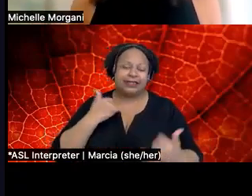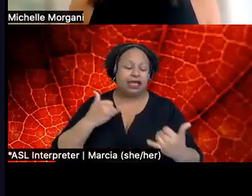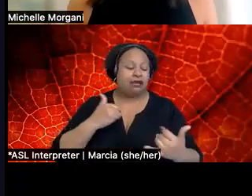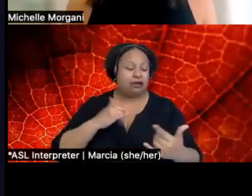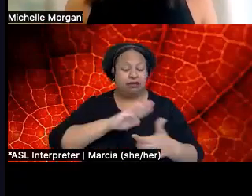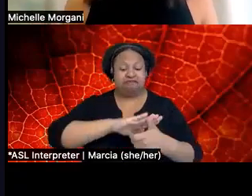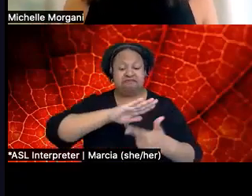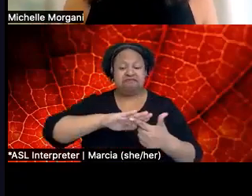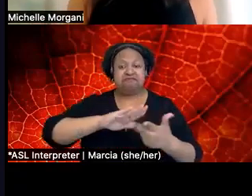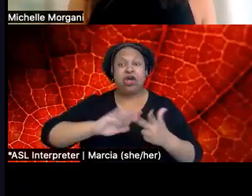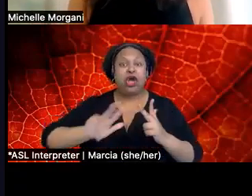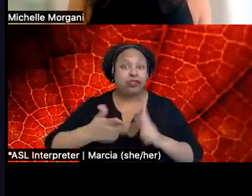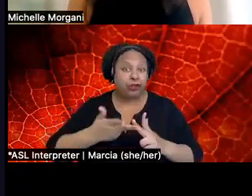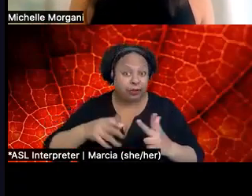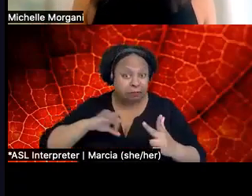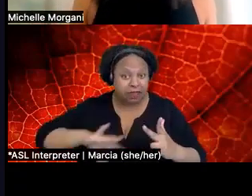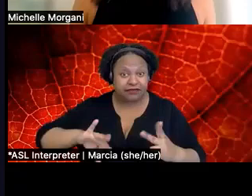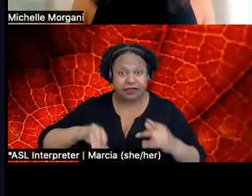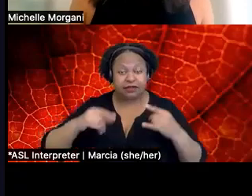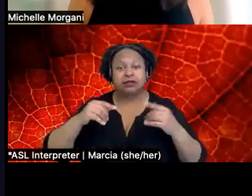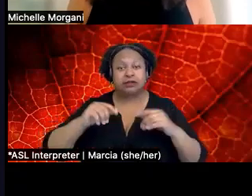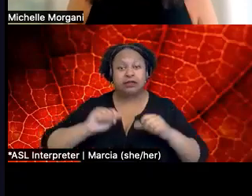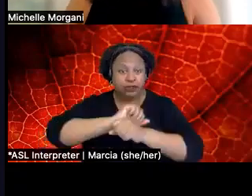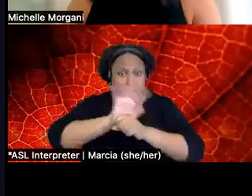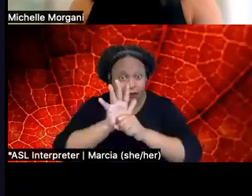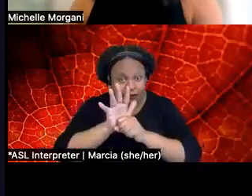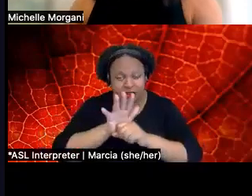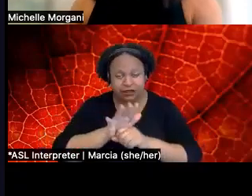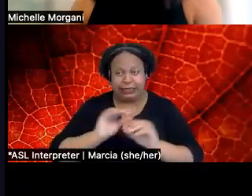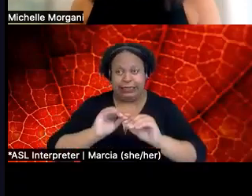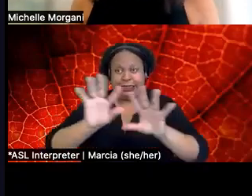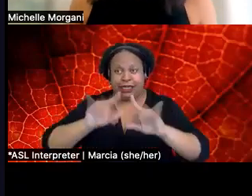pandemic is clear masks have really, really made an appearance.